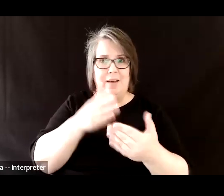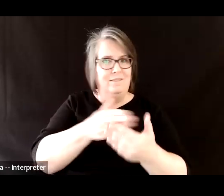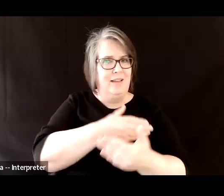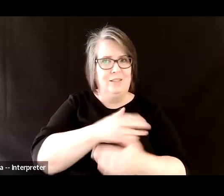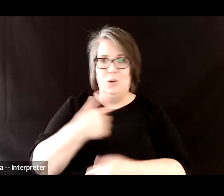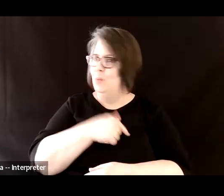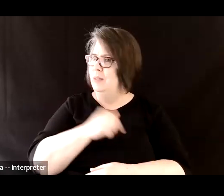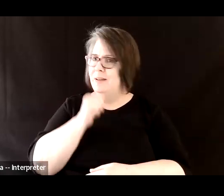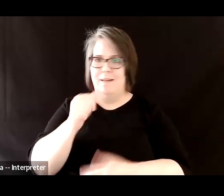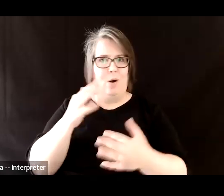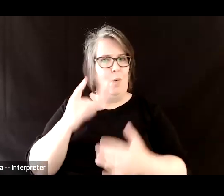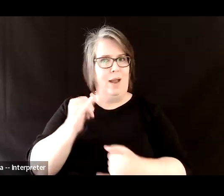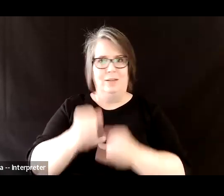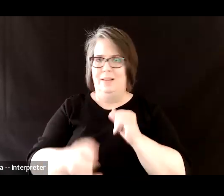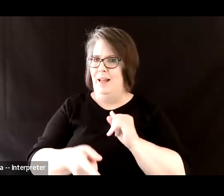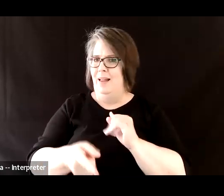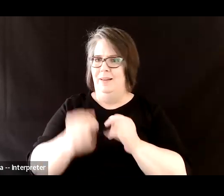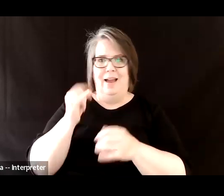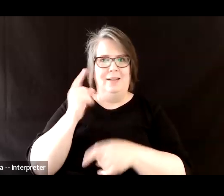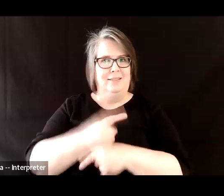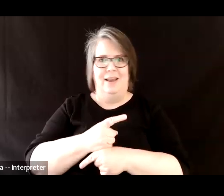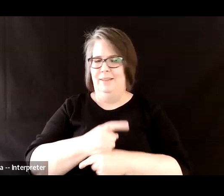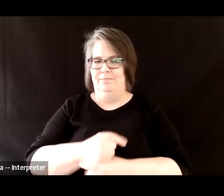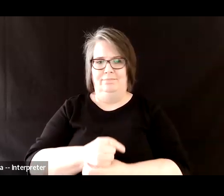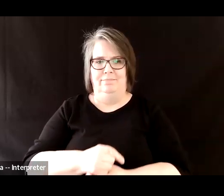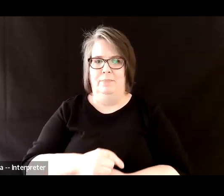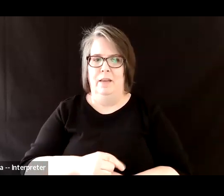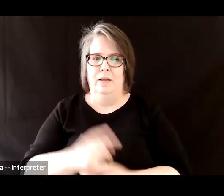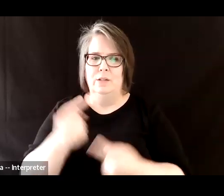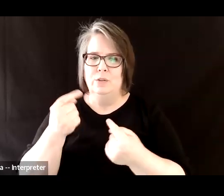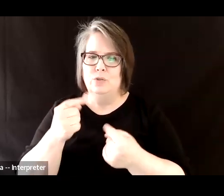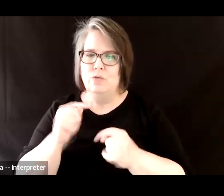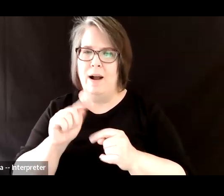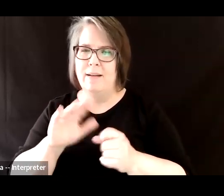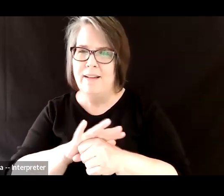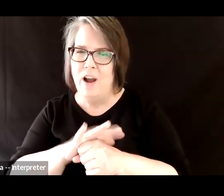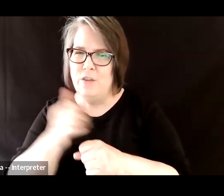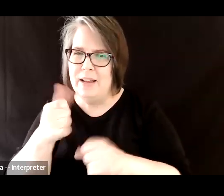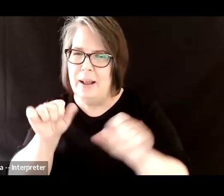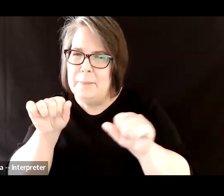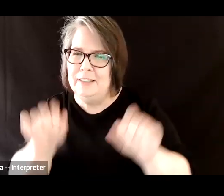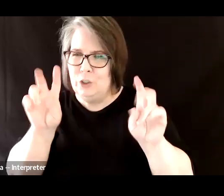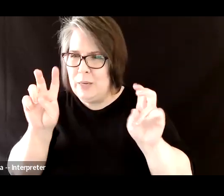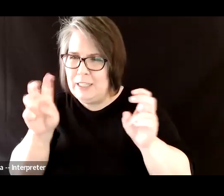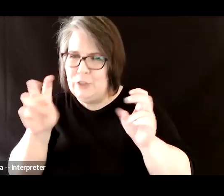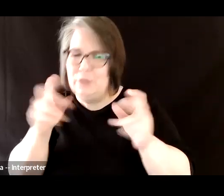until the last day to do. So just trying to cover any potential issues before they might show up because like I